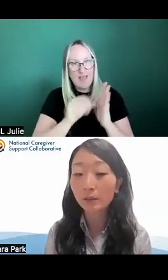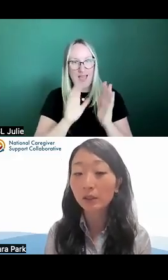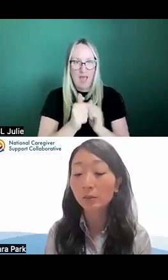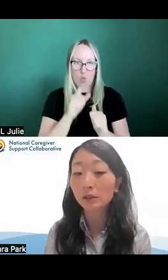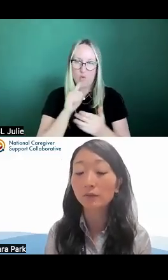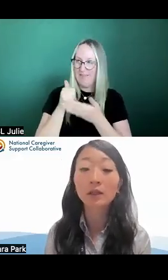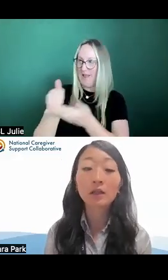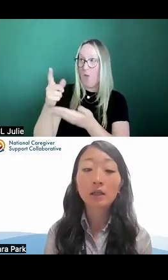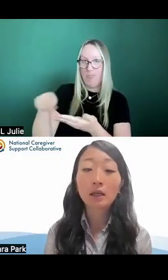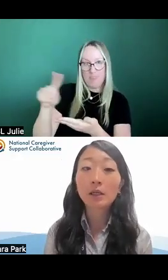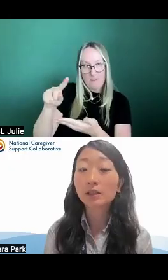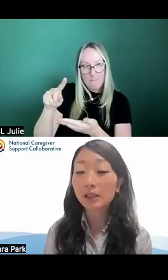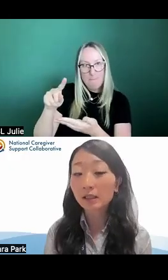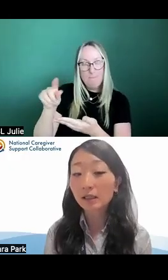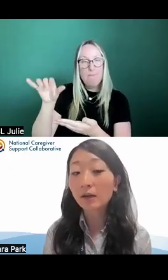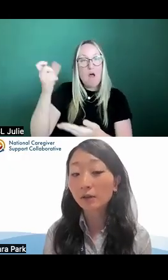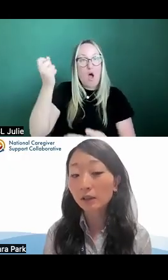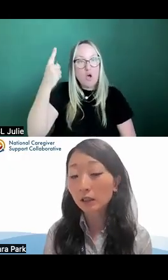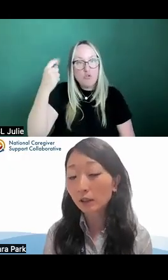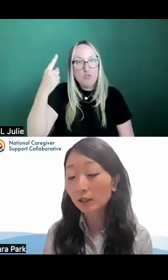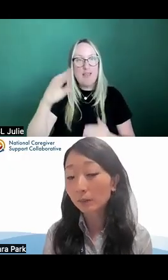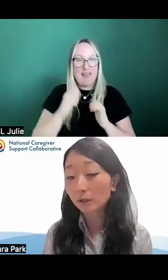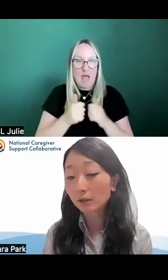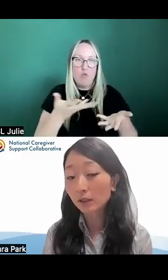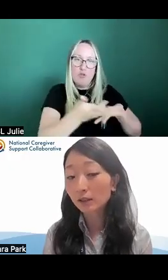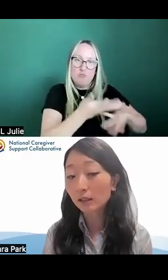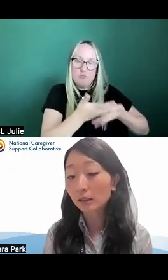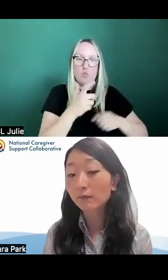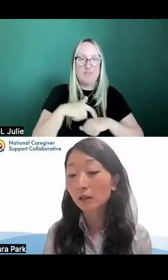in terms of understanding how they're dealing with these time constraints and giving them